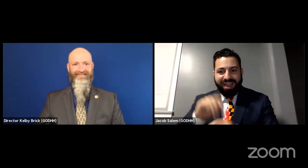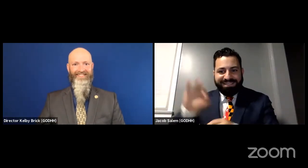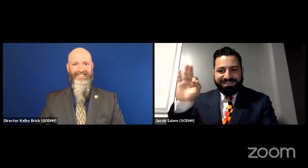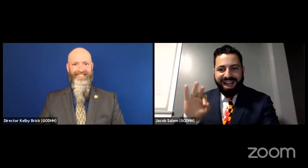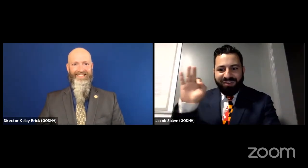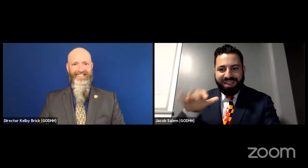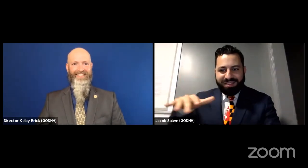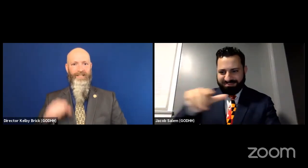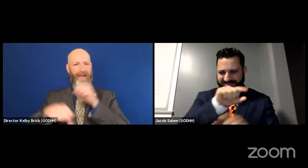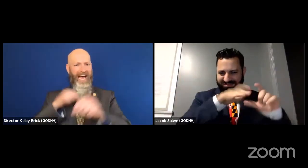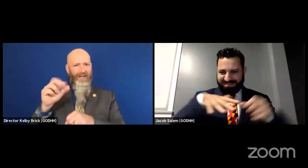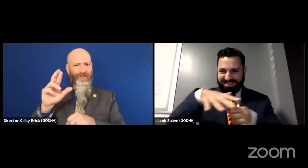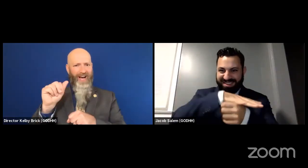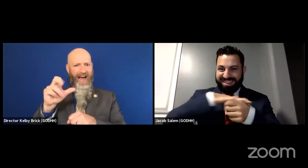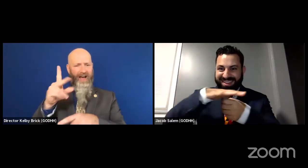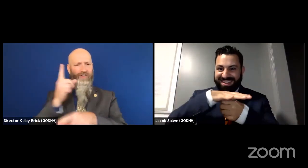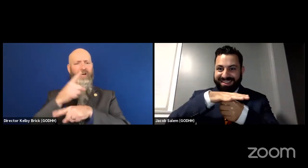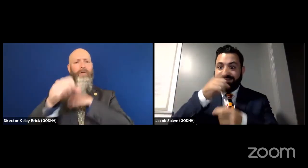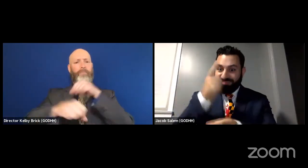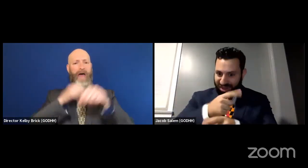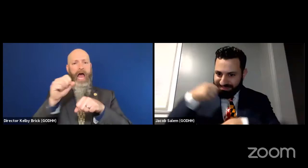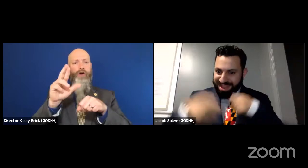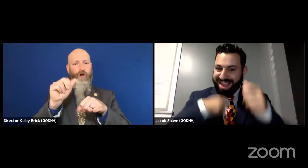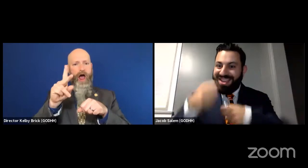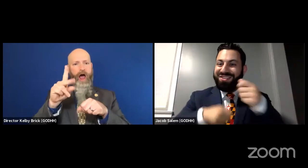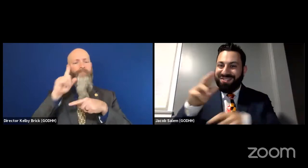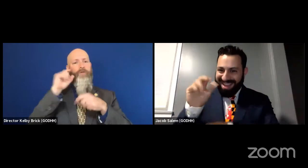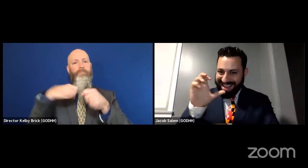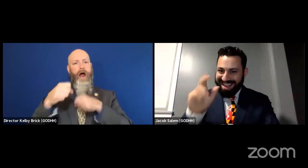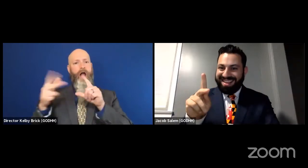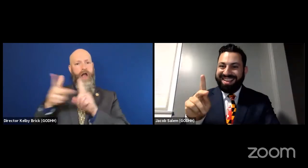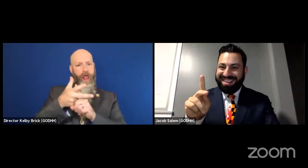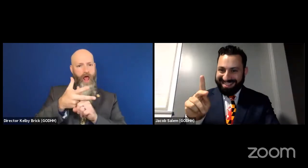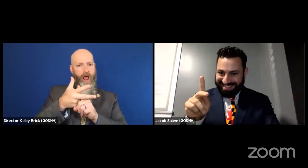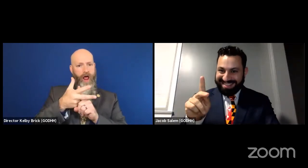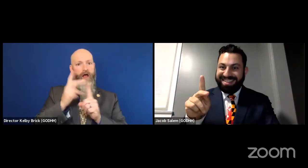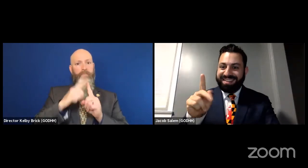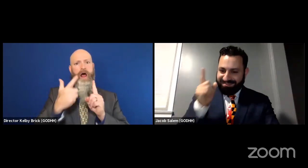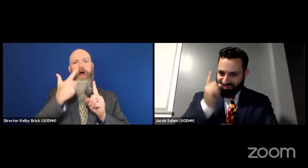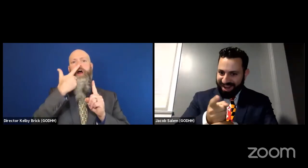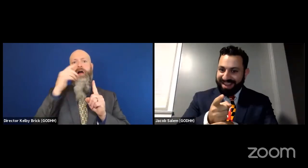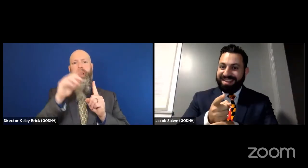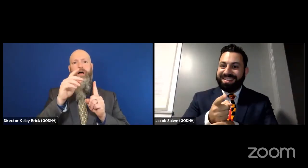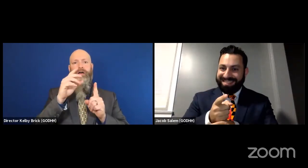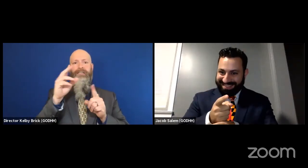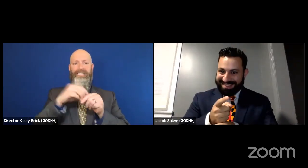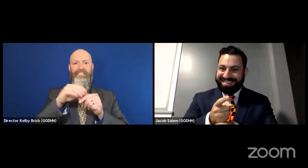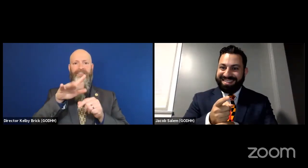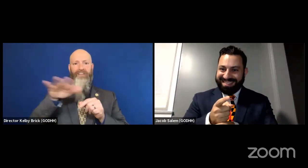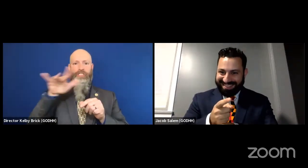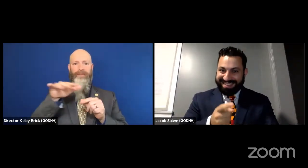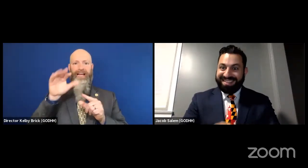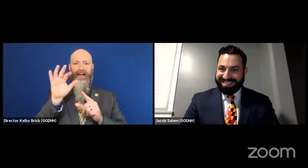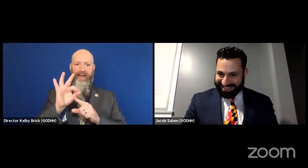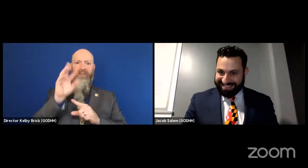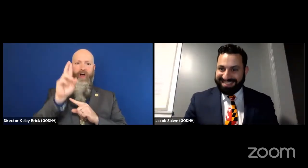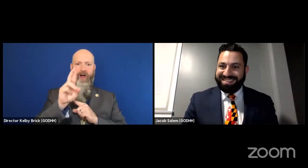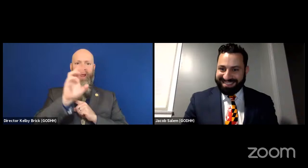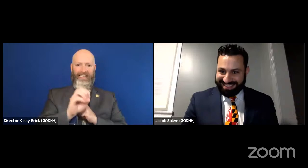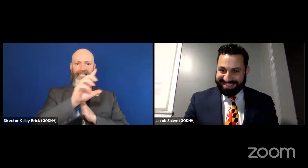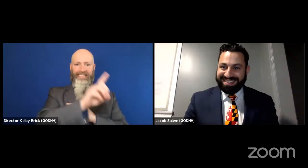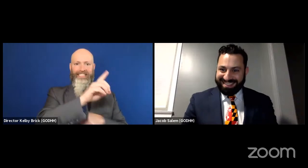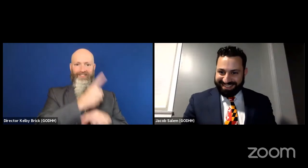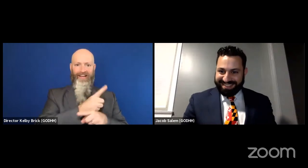the Frederick playground. Again, it's a bike rack. So it's a bike rack in finger spelling